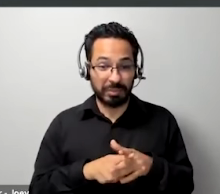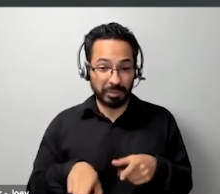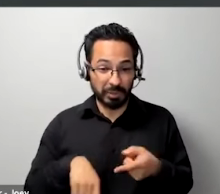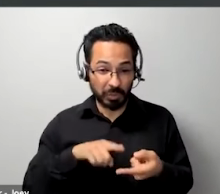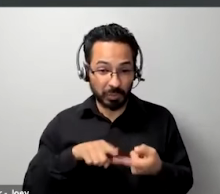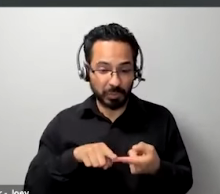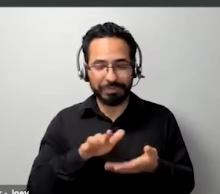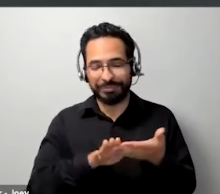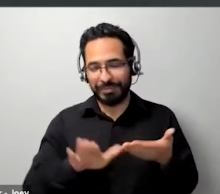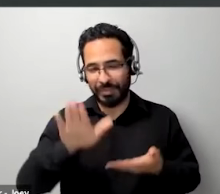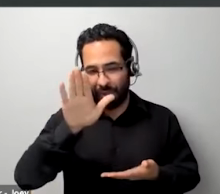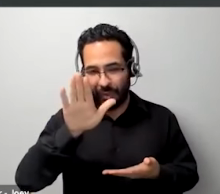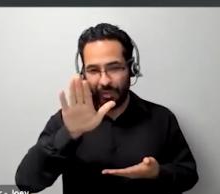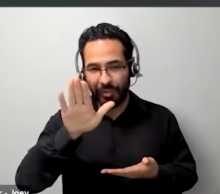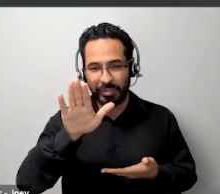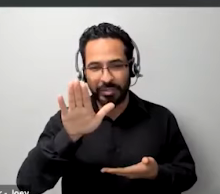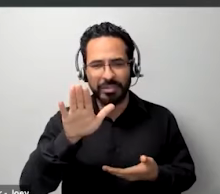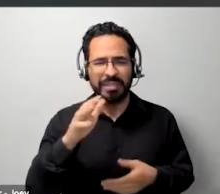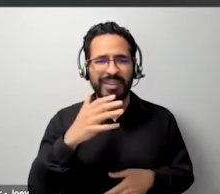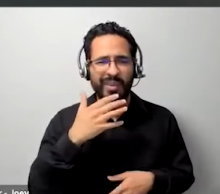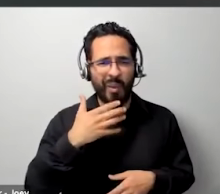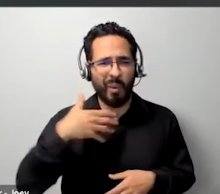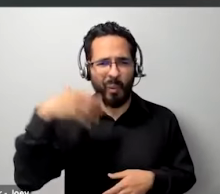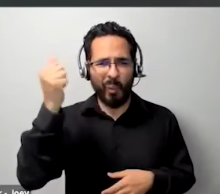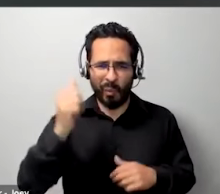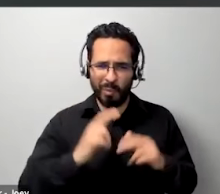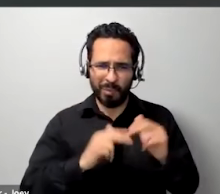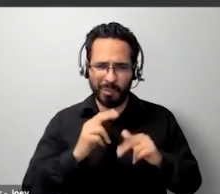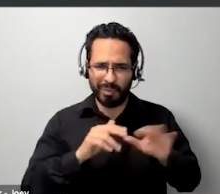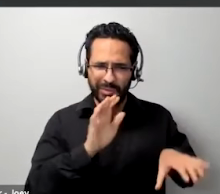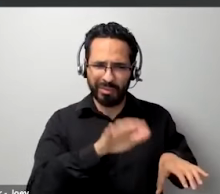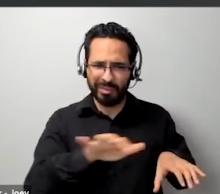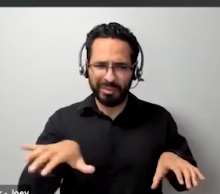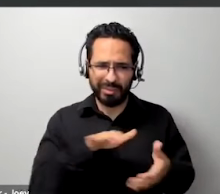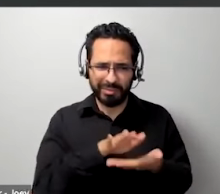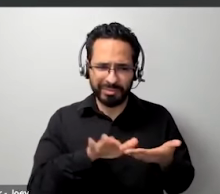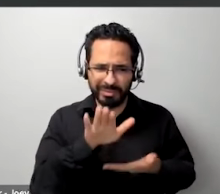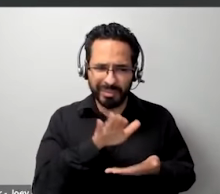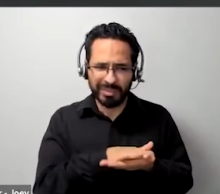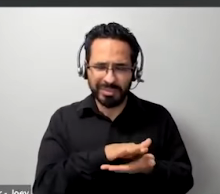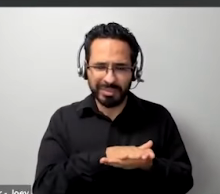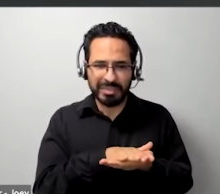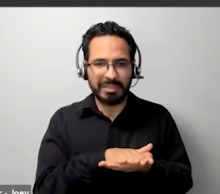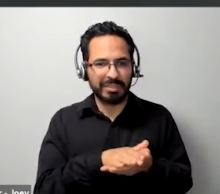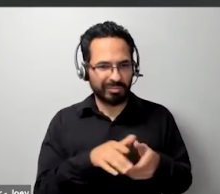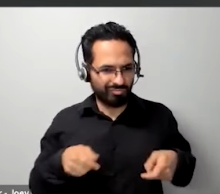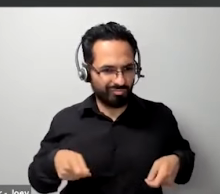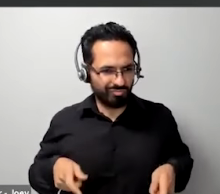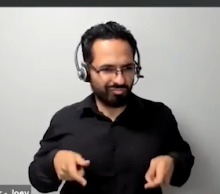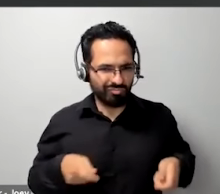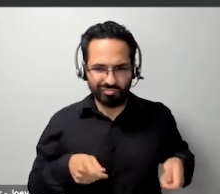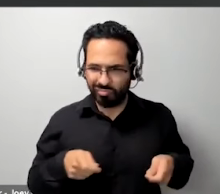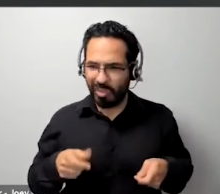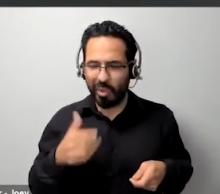in college navigating an older campus in a wheelchair. I think, especially, you know, older campuses,